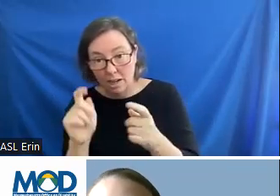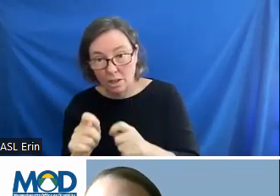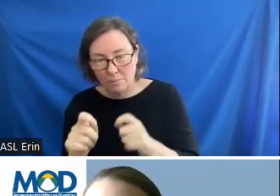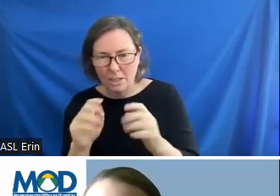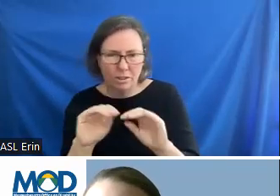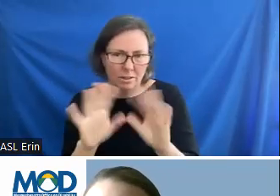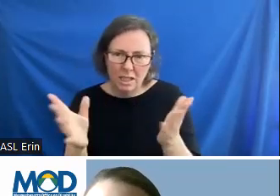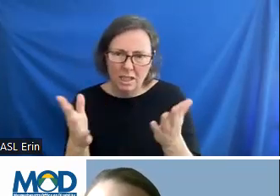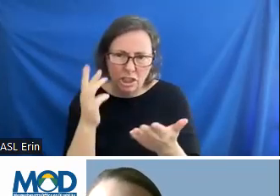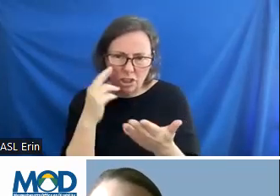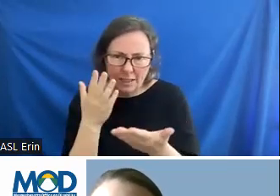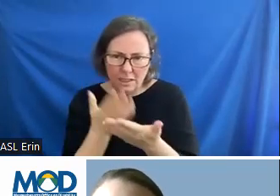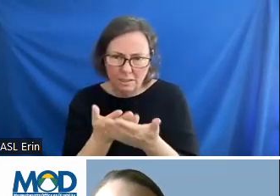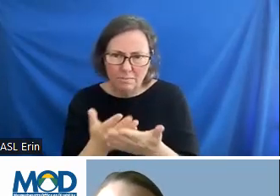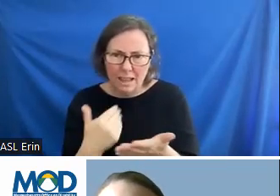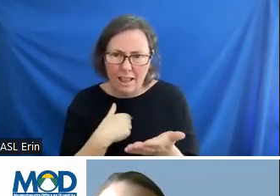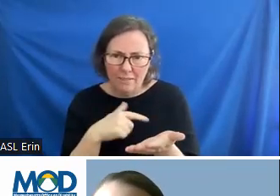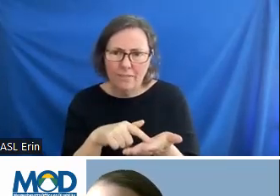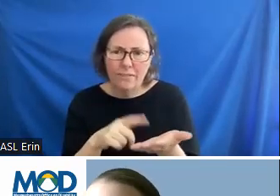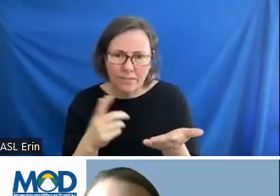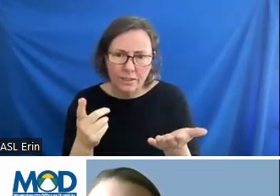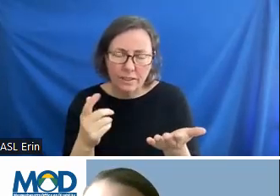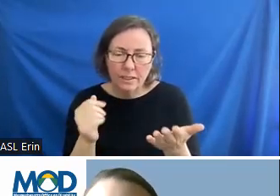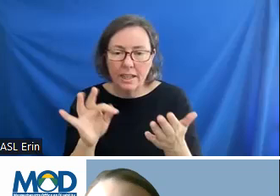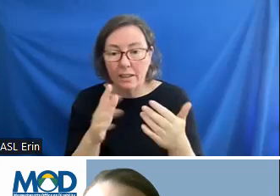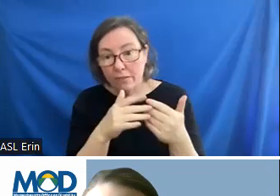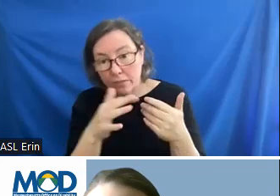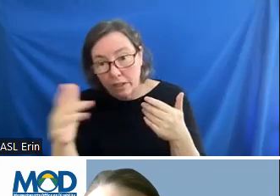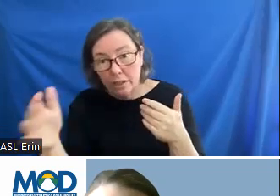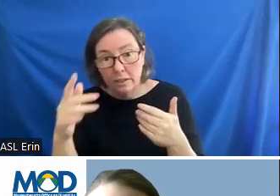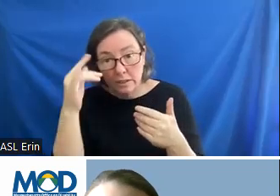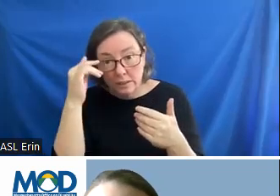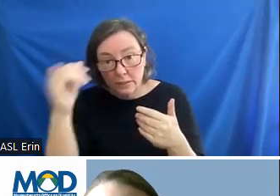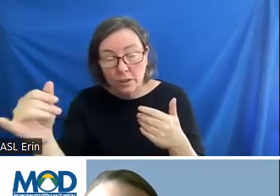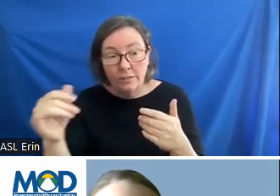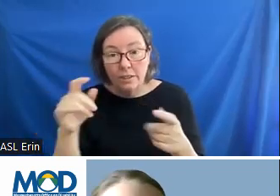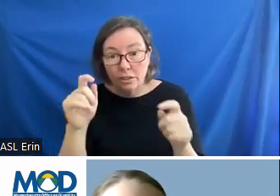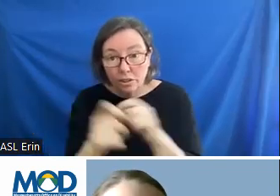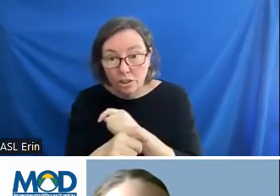Once you're getting into the territory of an indefinite change in the workplace,